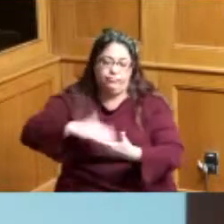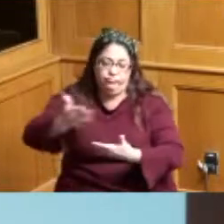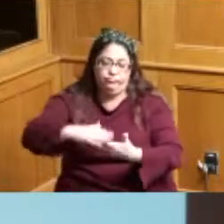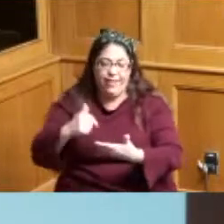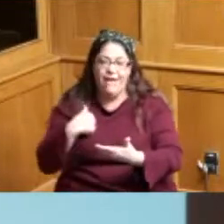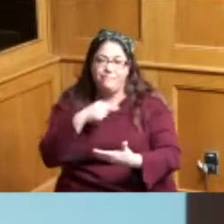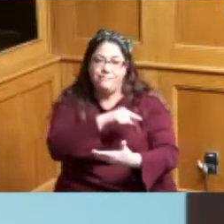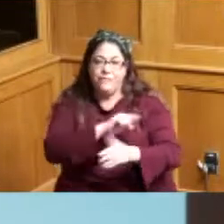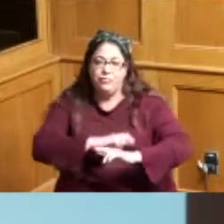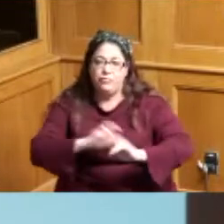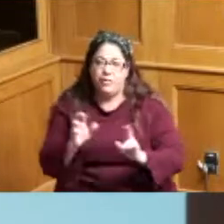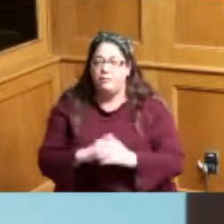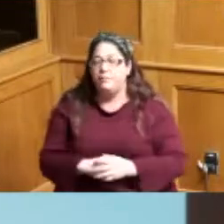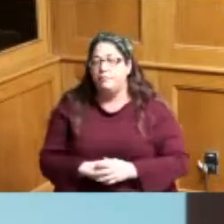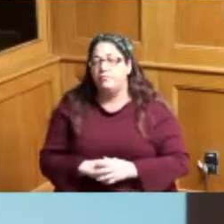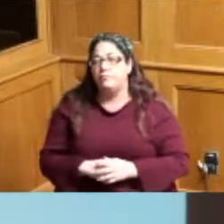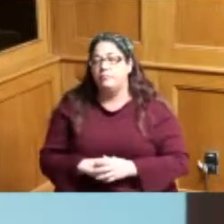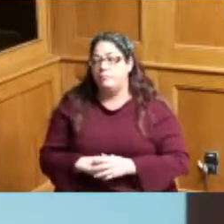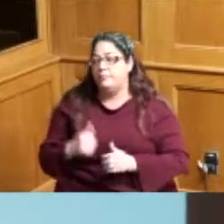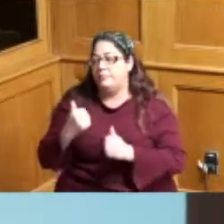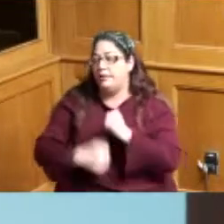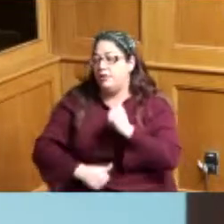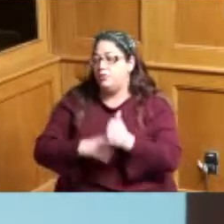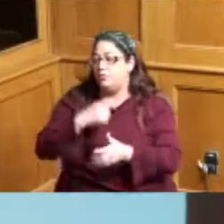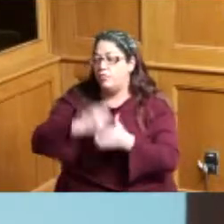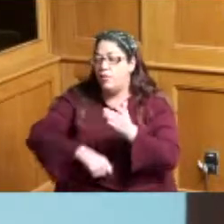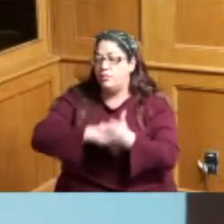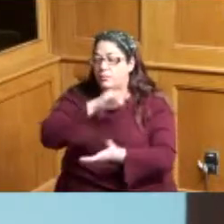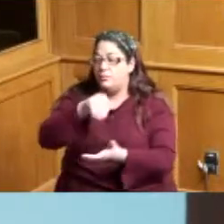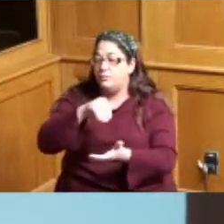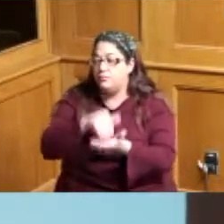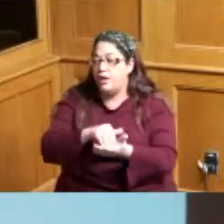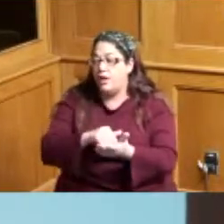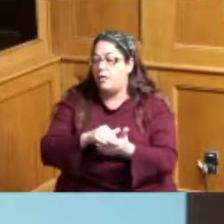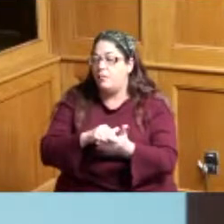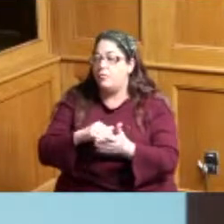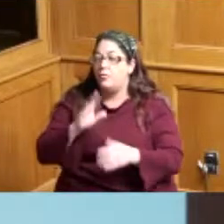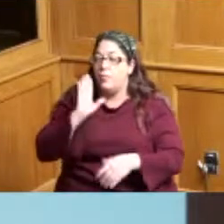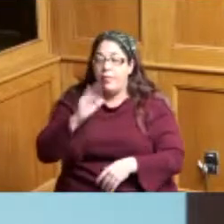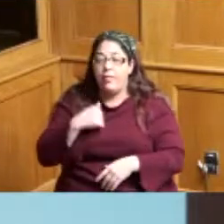but for each of those cost centers we developed allocation factors to determine the percentage